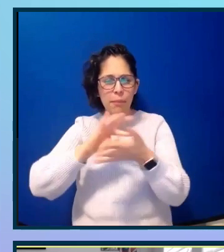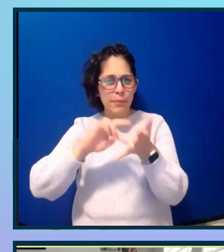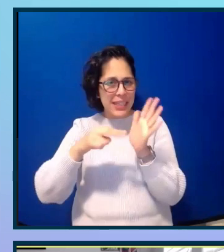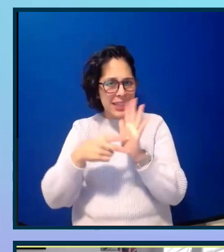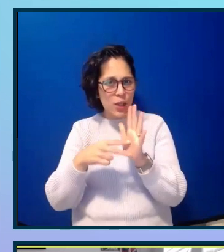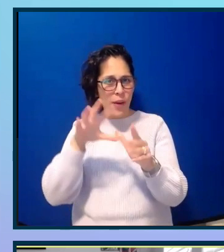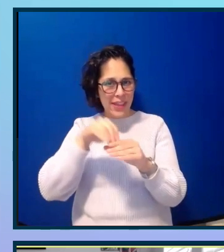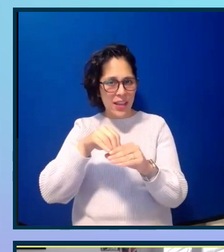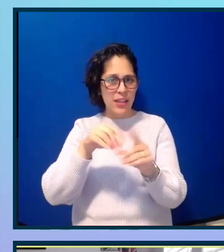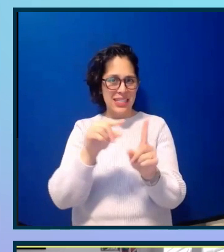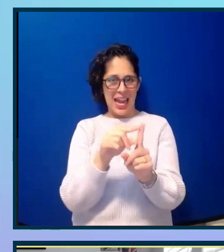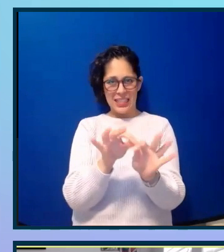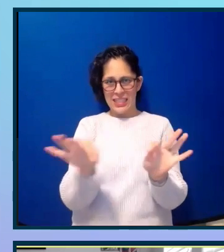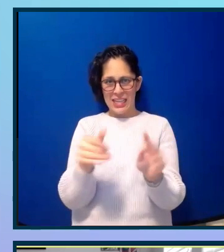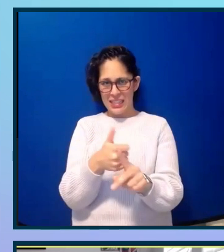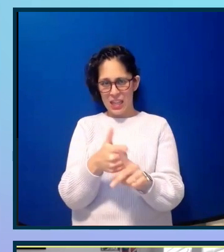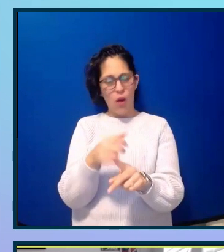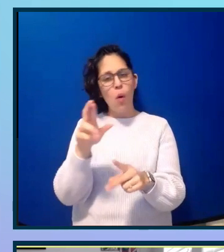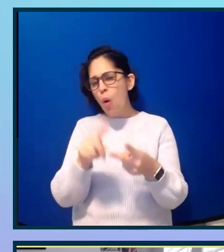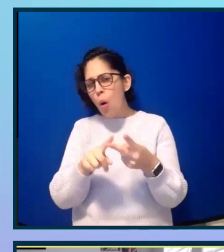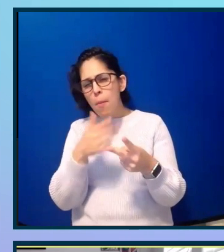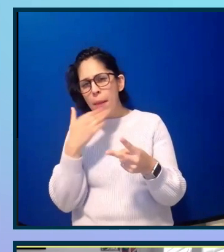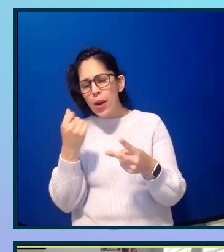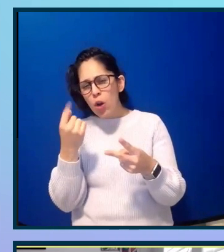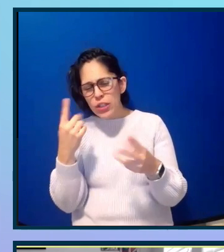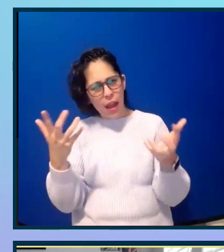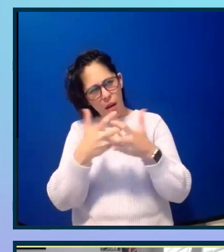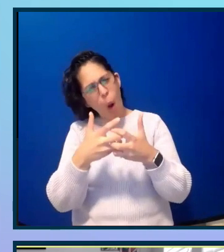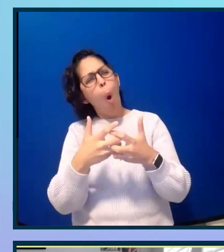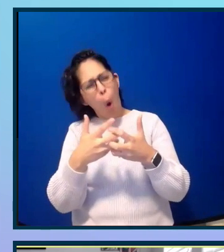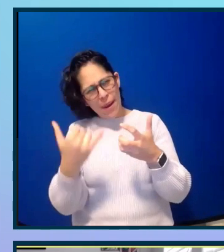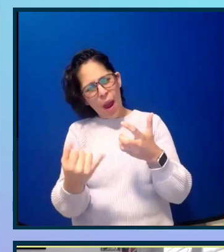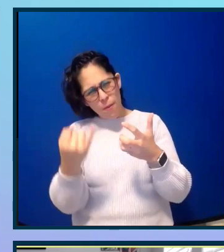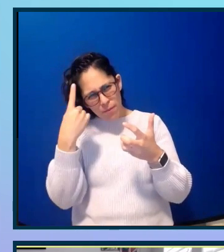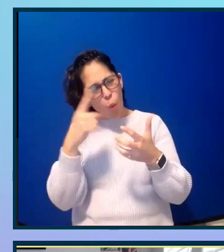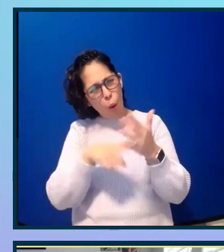or help them sort of better understand what's being conveyed. So these are some things to think about